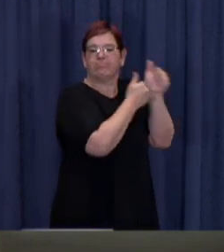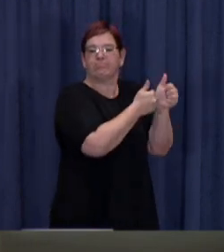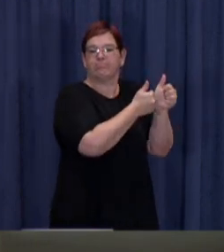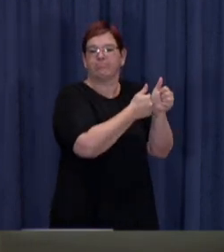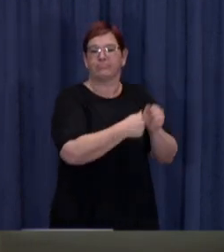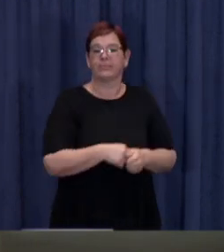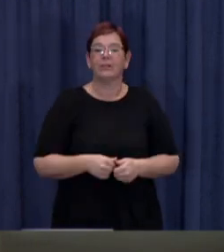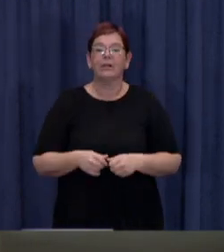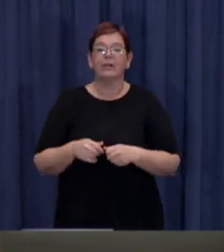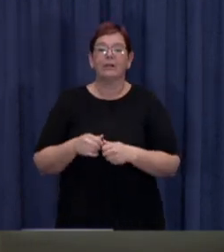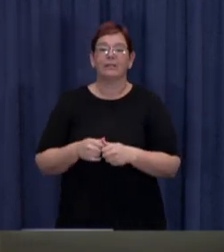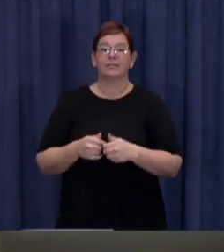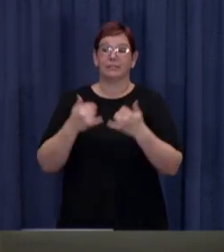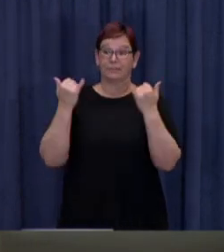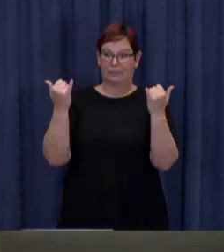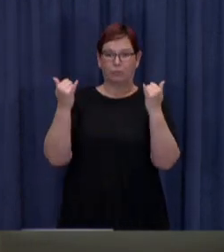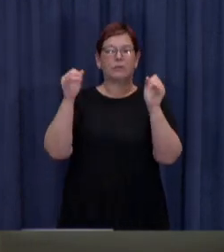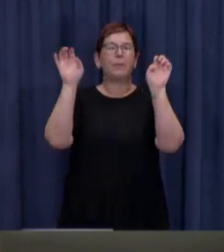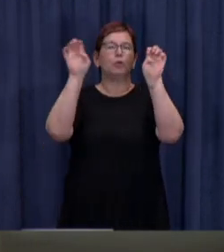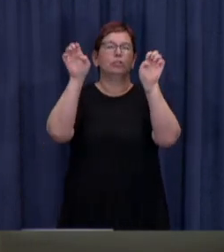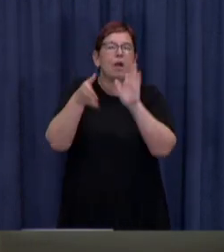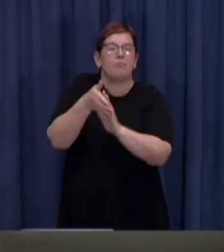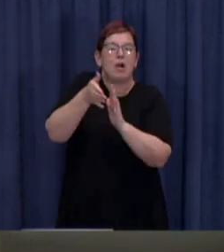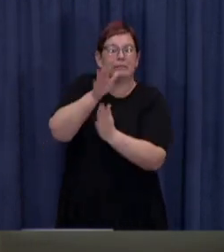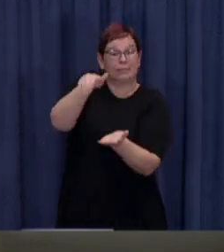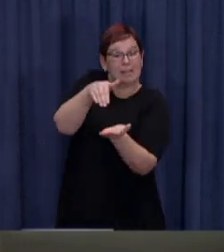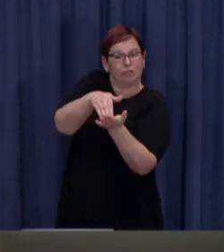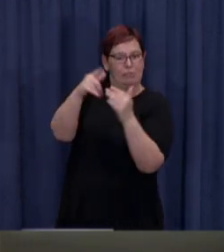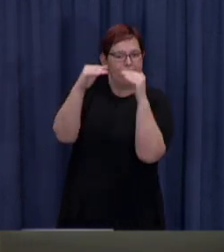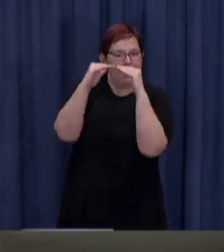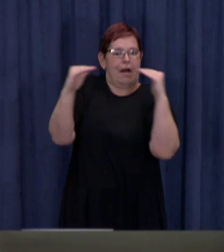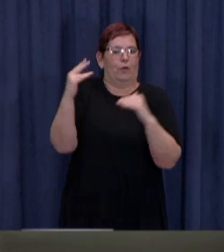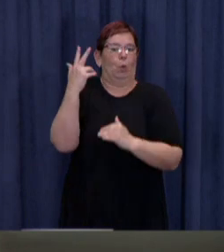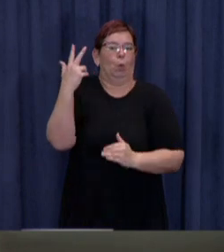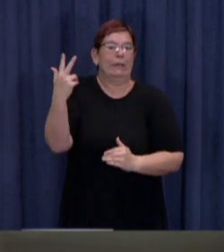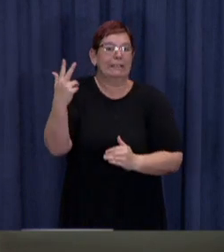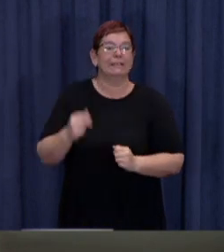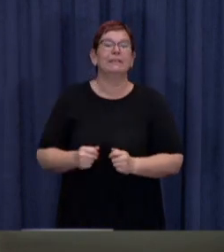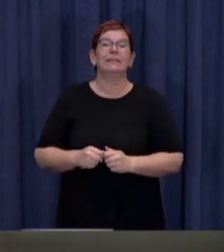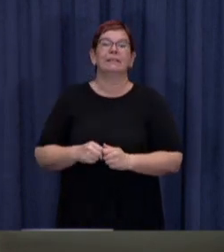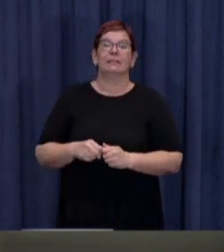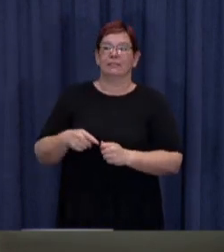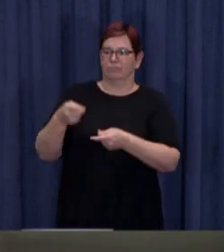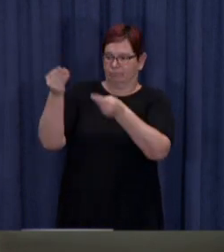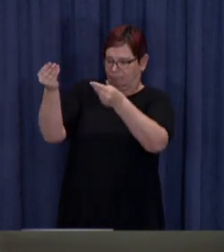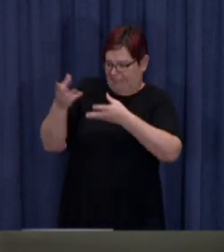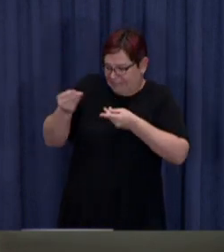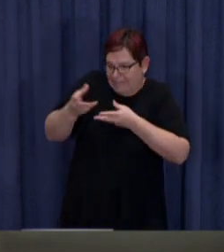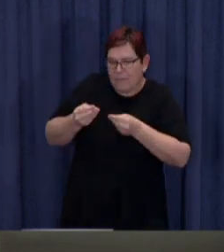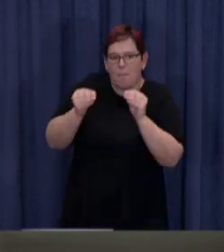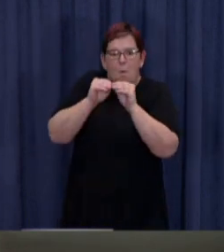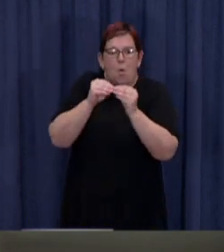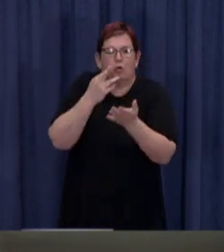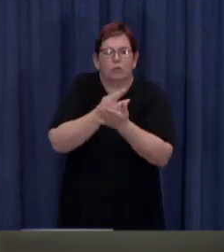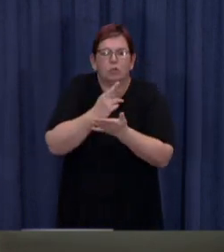with the necessary flexibility needed to access resources in a more timely way to be flexible so that we can continue to keep the city